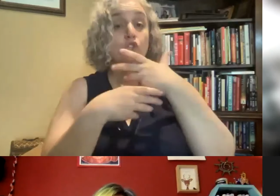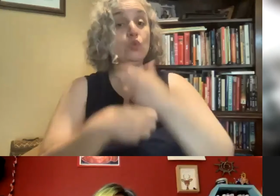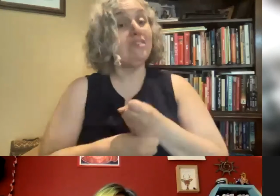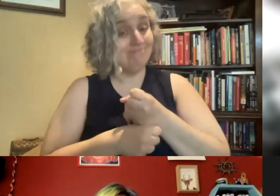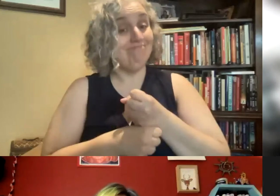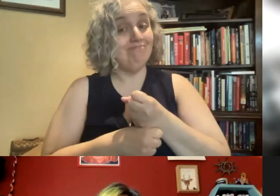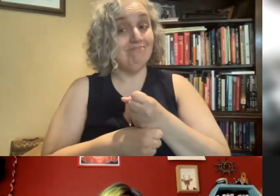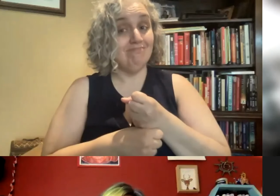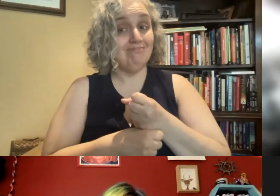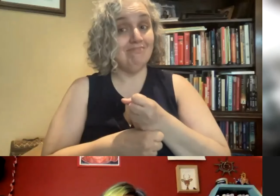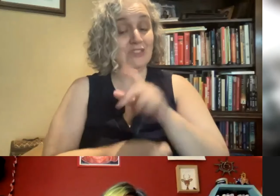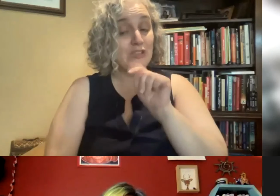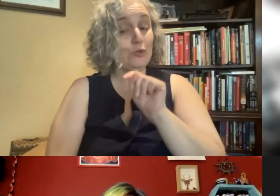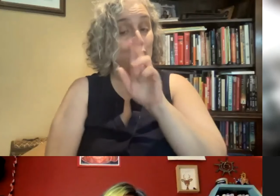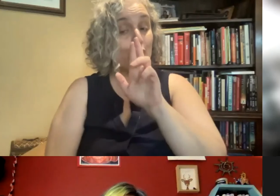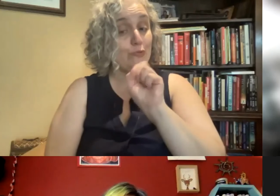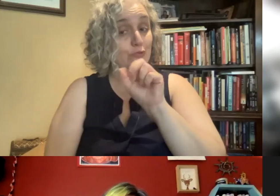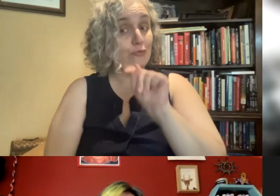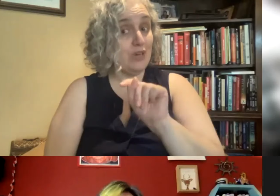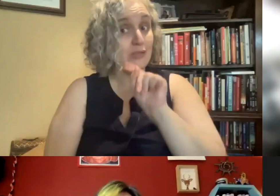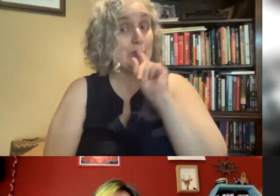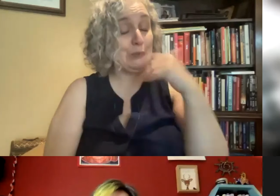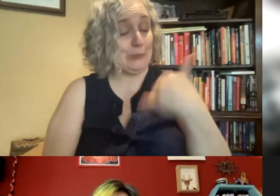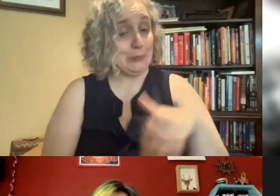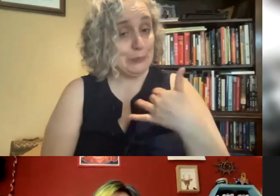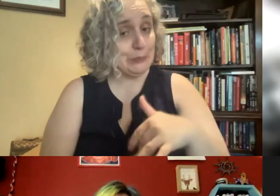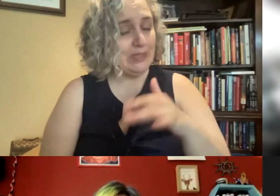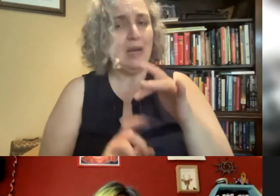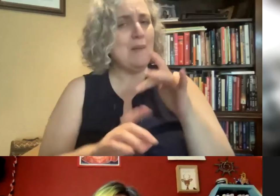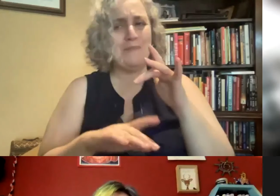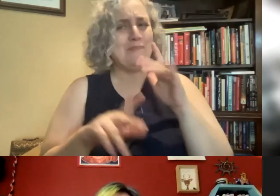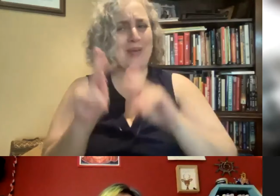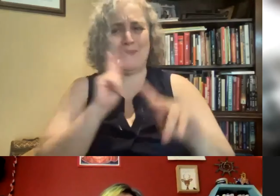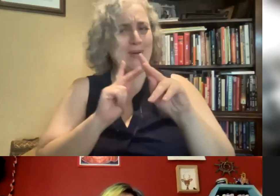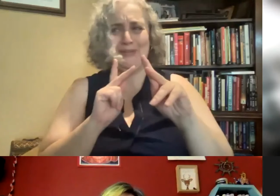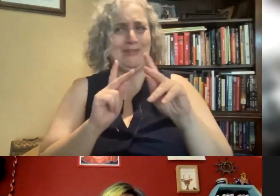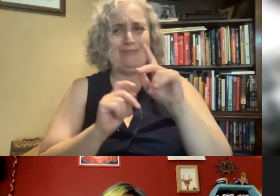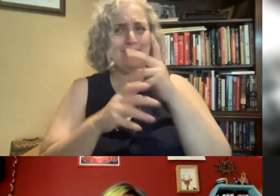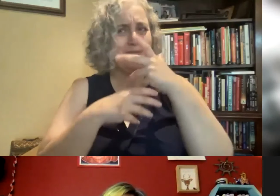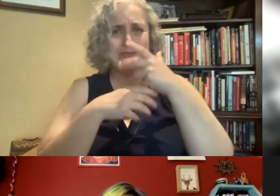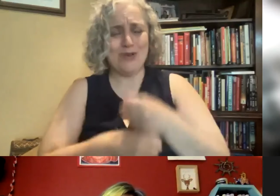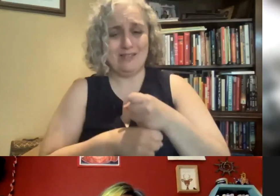There's such a lack of trust for very good reasons in many of these systems,